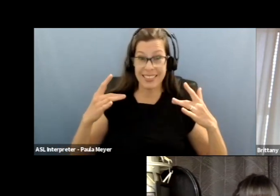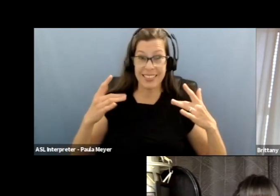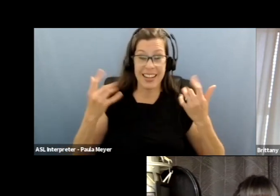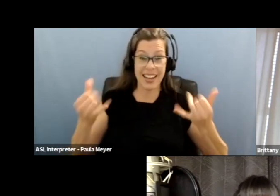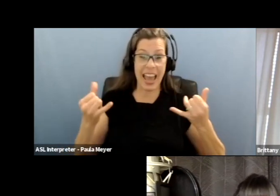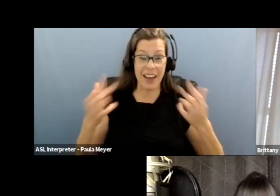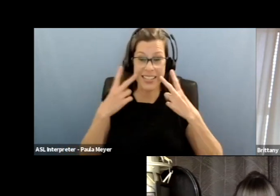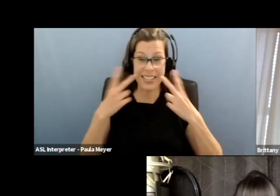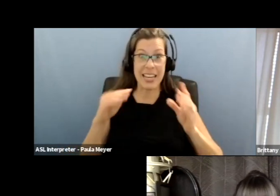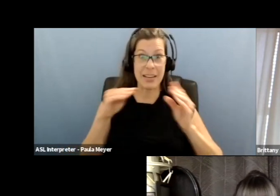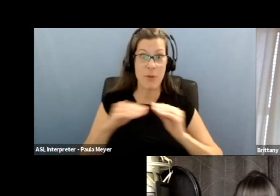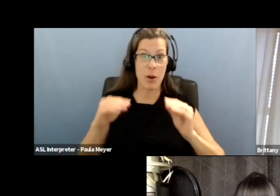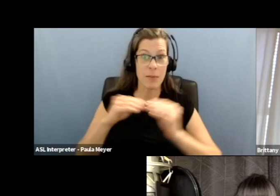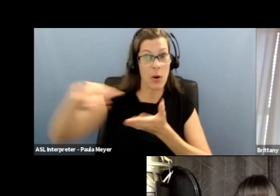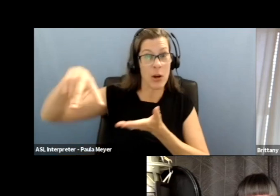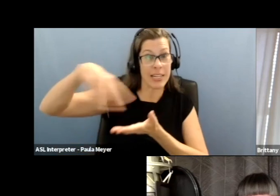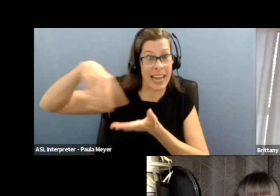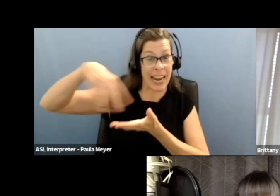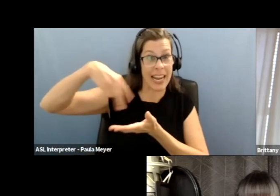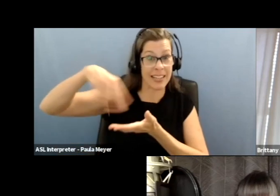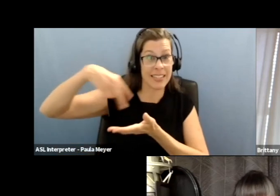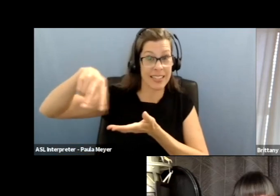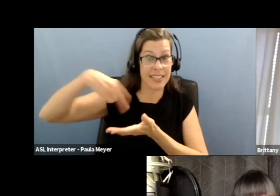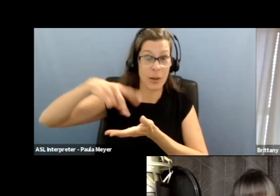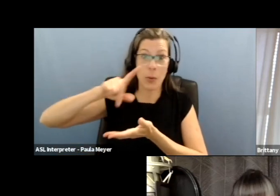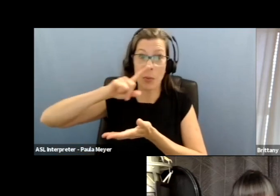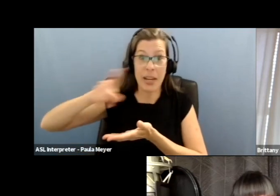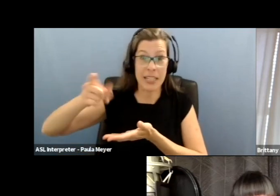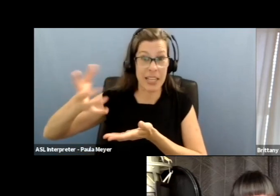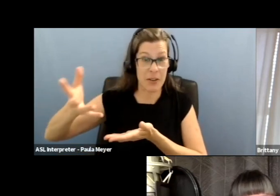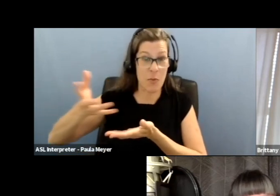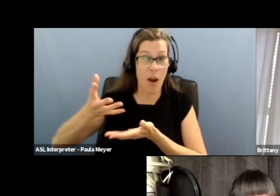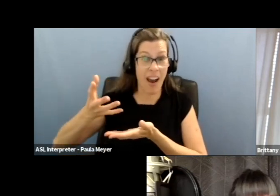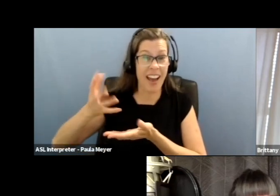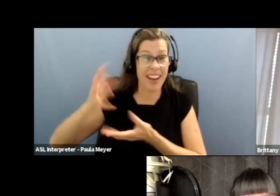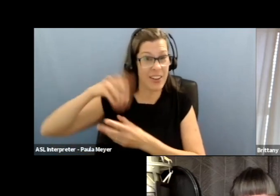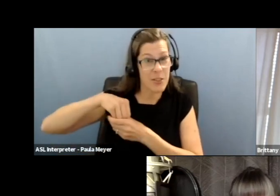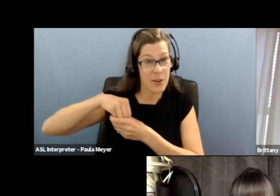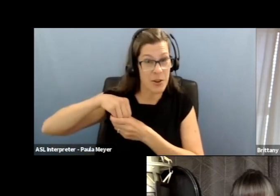dance is really trying to push the boundaries of open description,